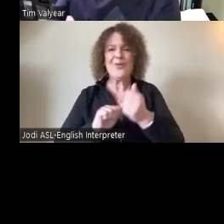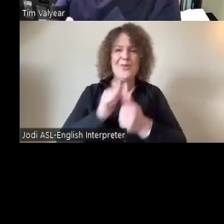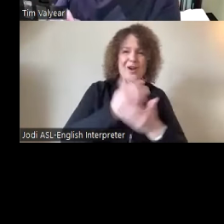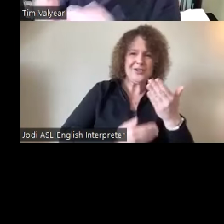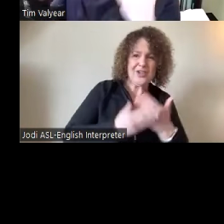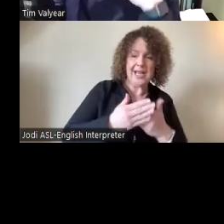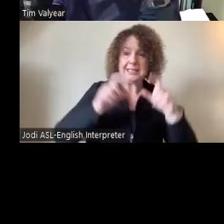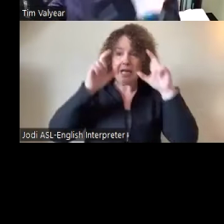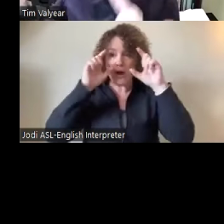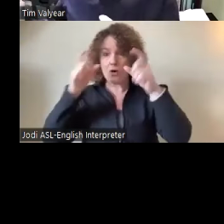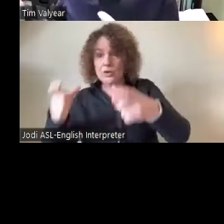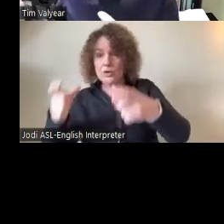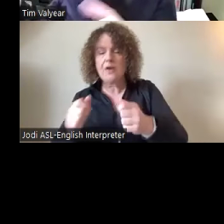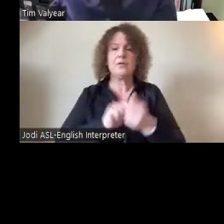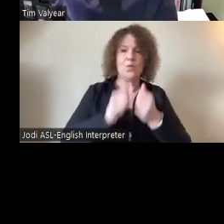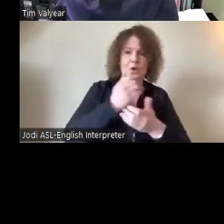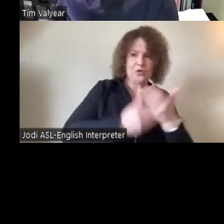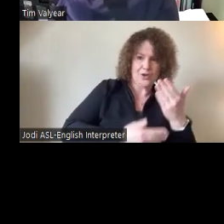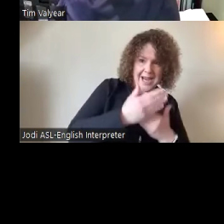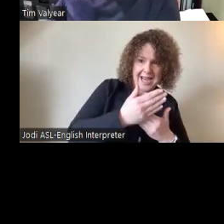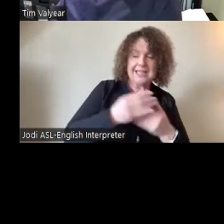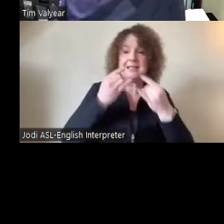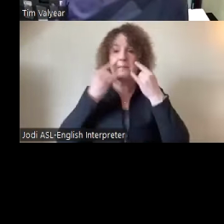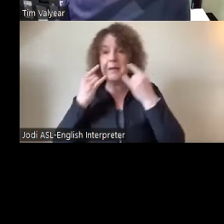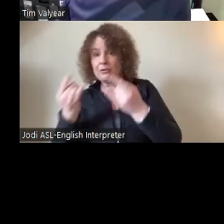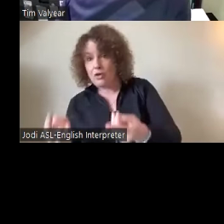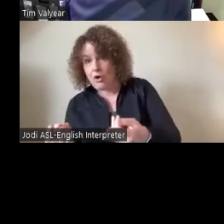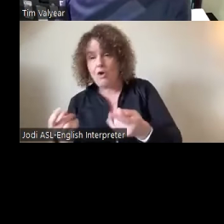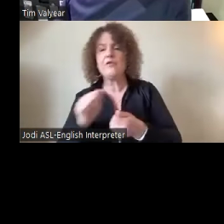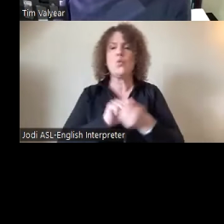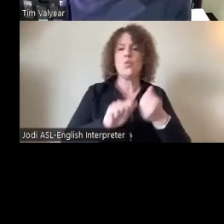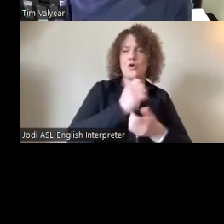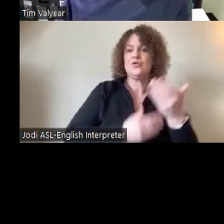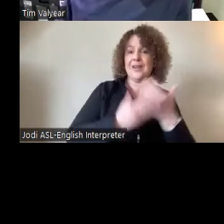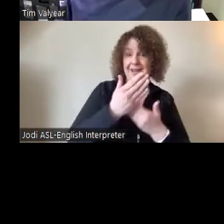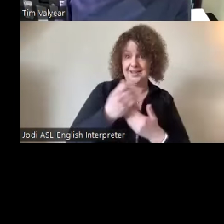That was before COVID. Now take off gloves, wash your